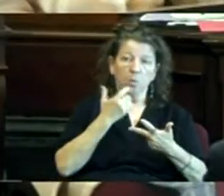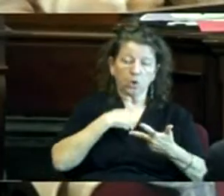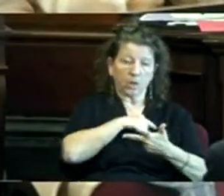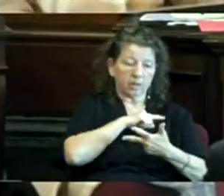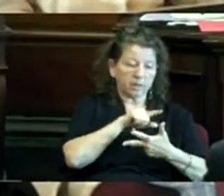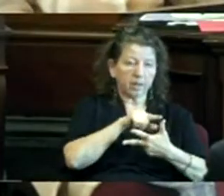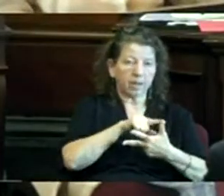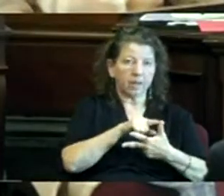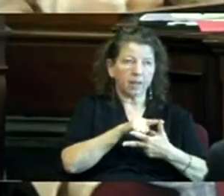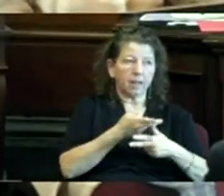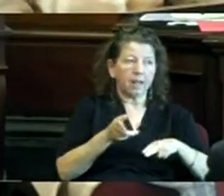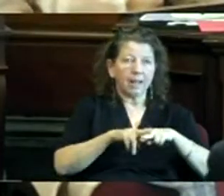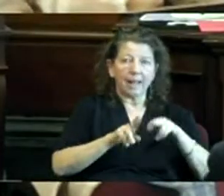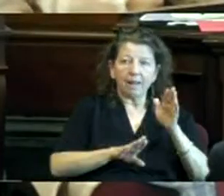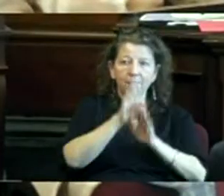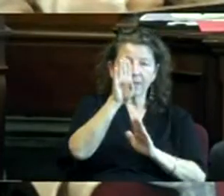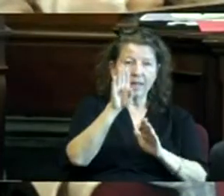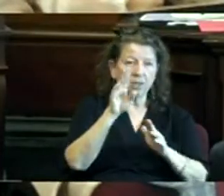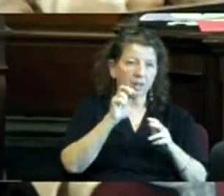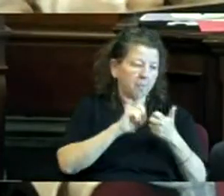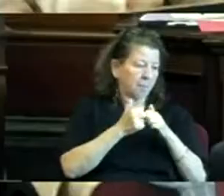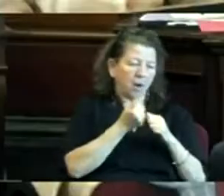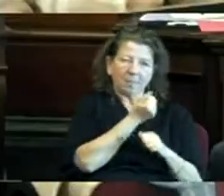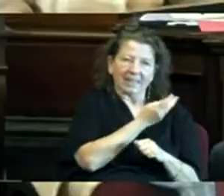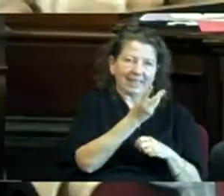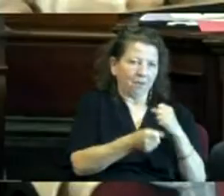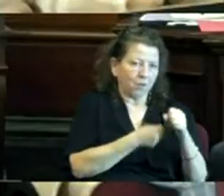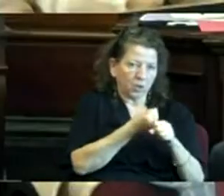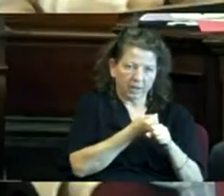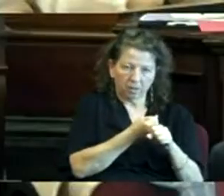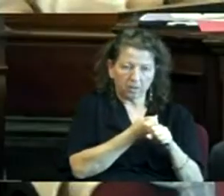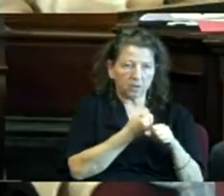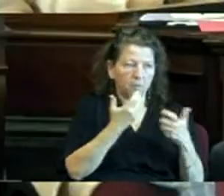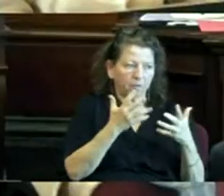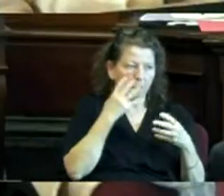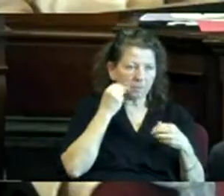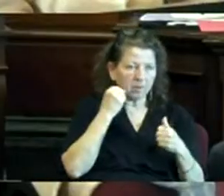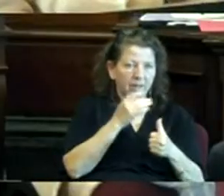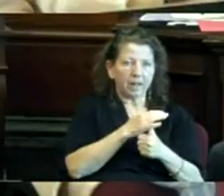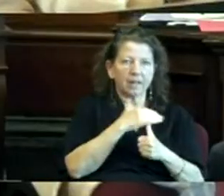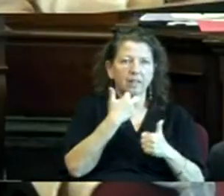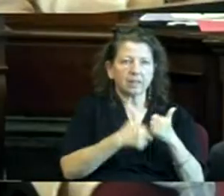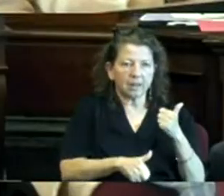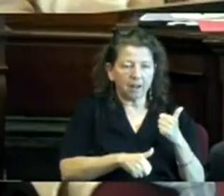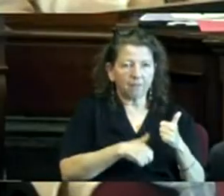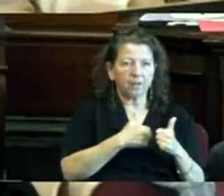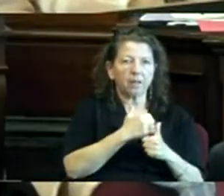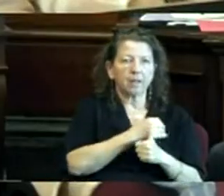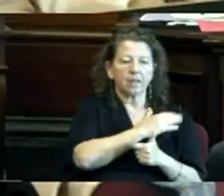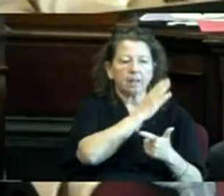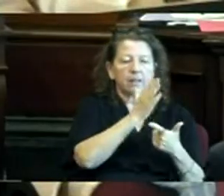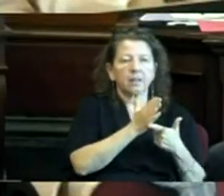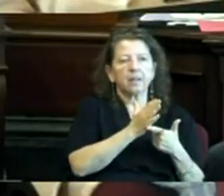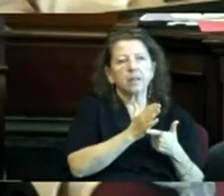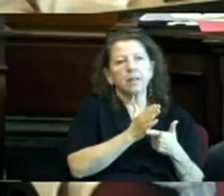do. 2 or 3 things are pushing on us. Inflation was has been a